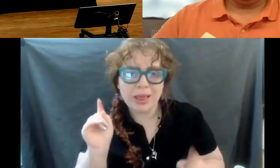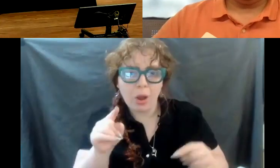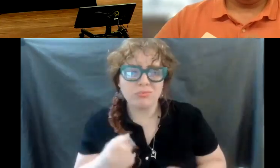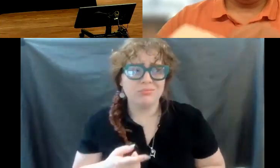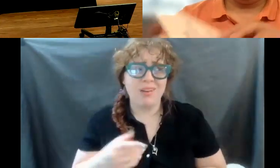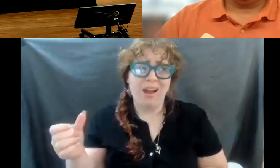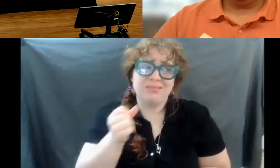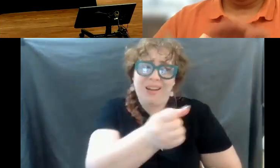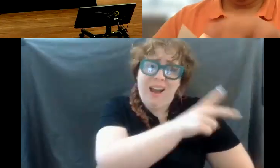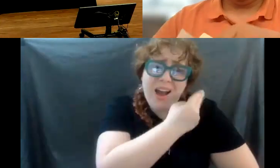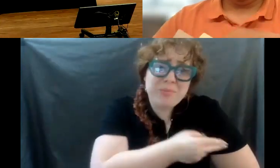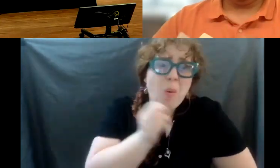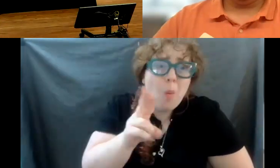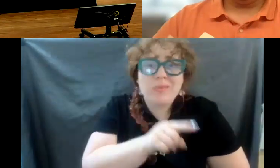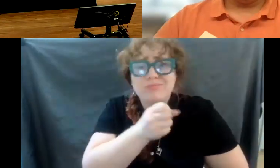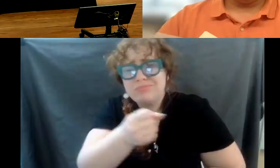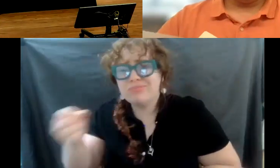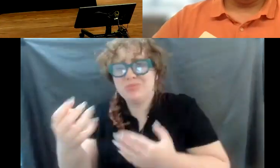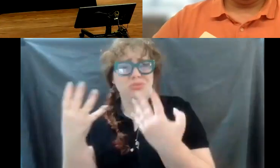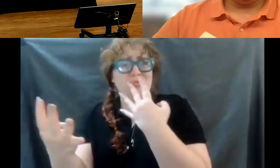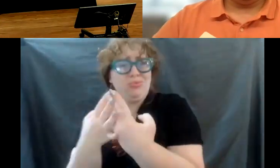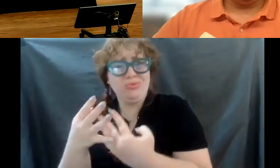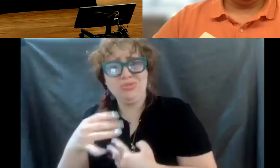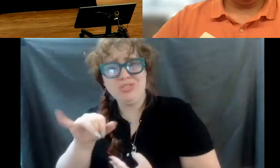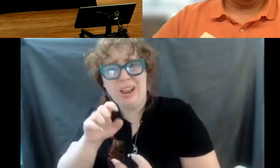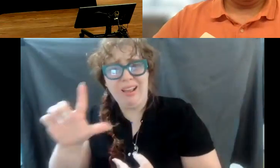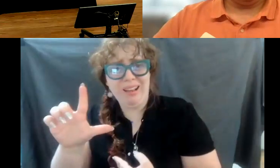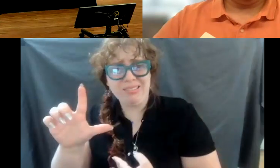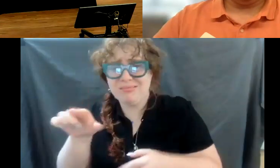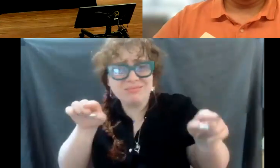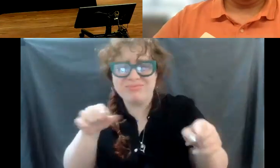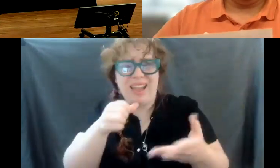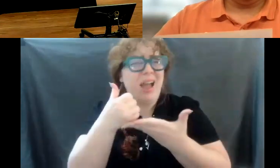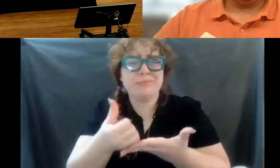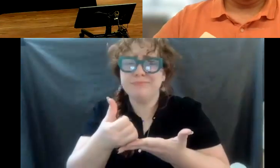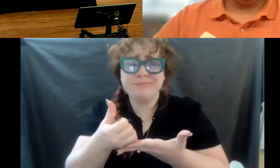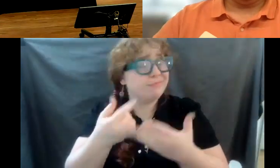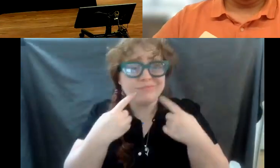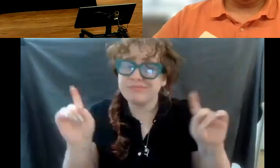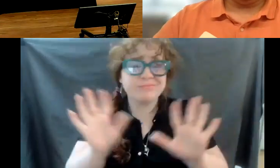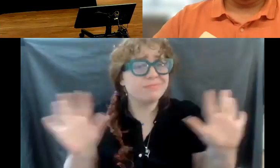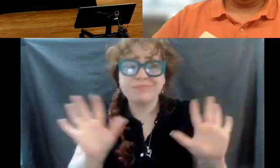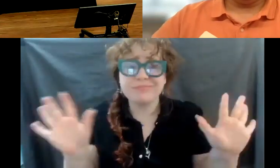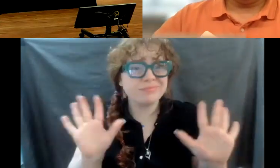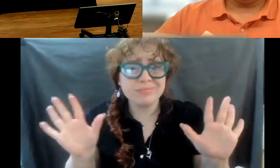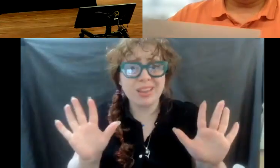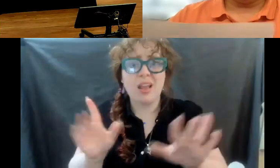And neither one of them is effective nor efficient. The hospital places a tremendous cost on the individual.